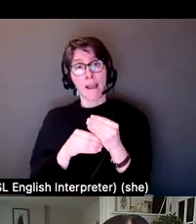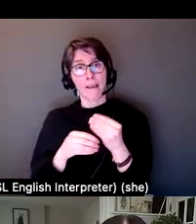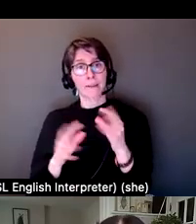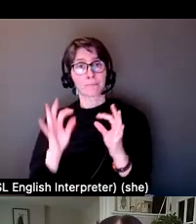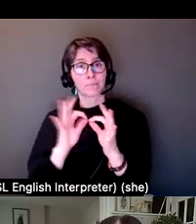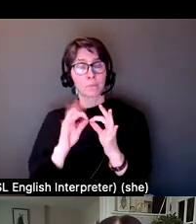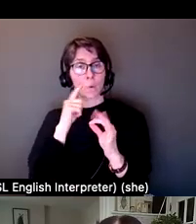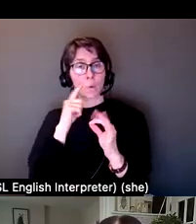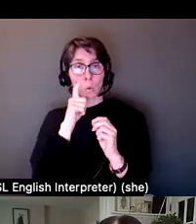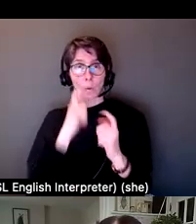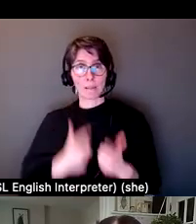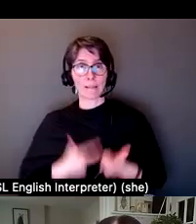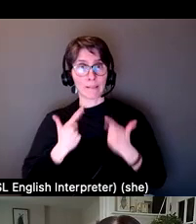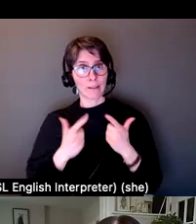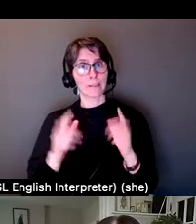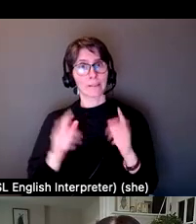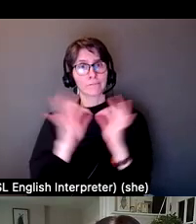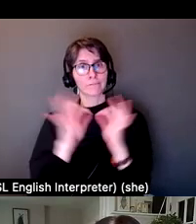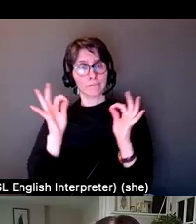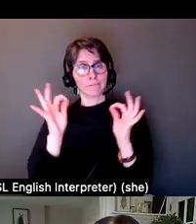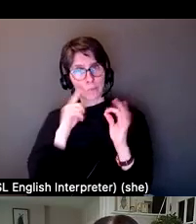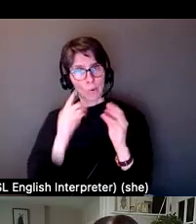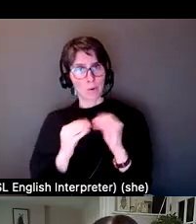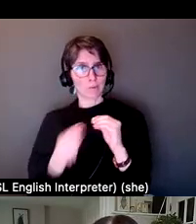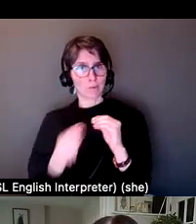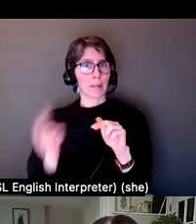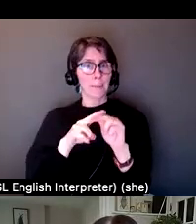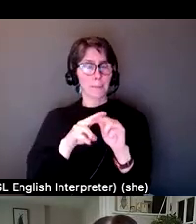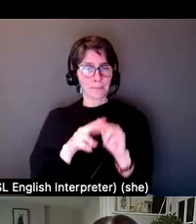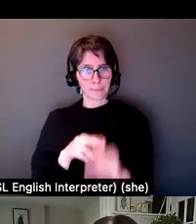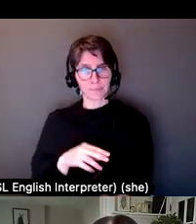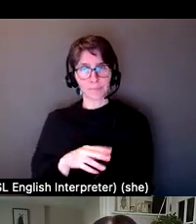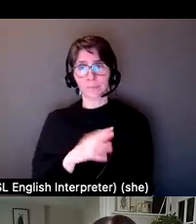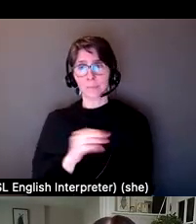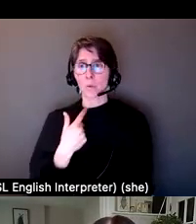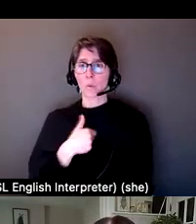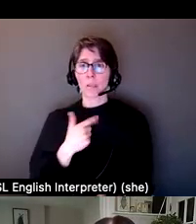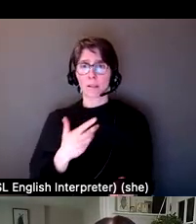And of course, ACP encourages everyone to use this data for advocacy. So, whether that's